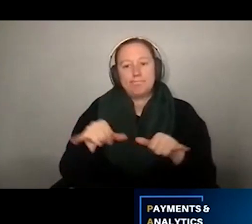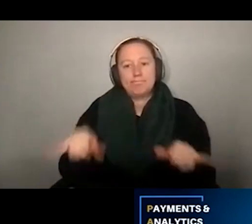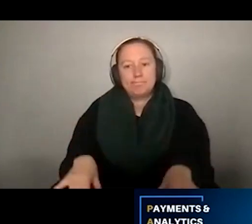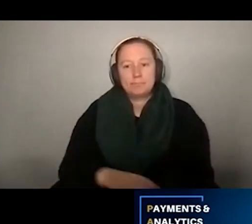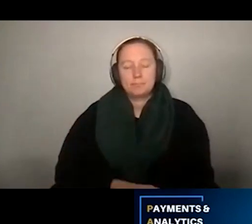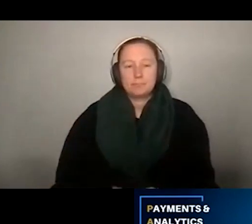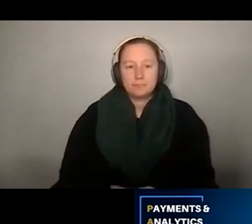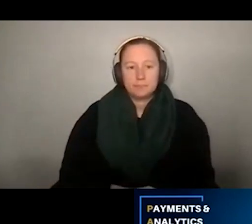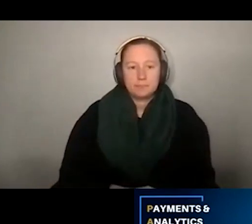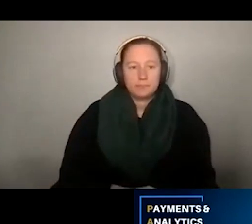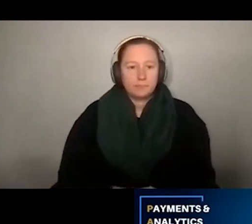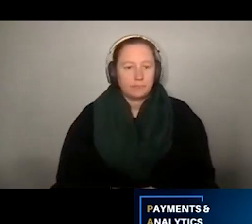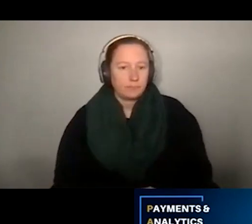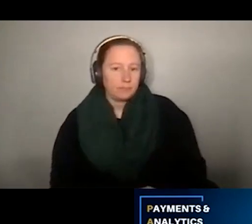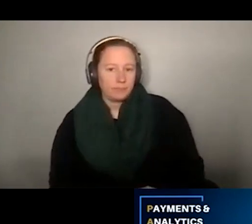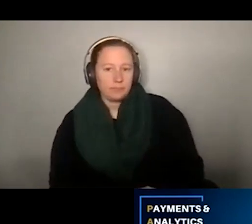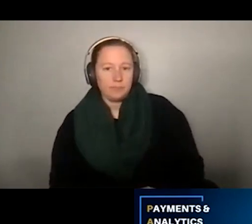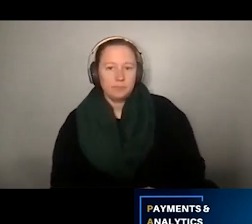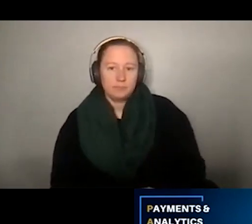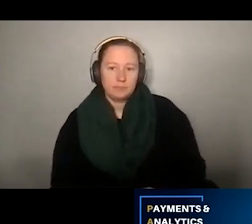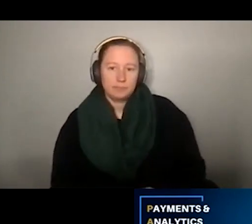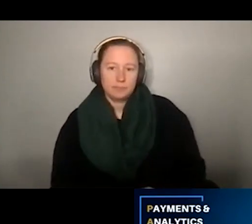Jeremy Leffler: Going back to program income,